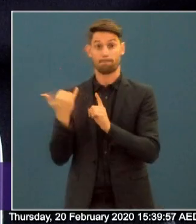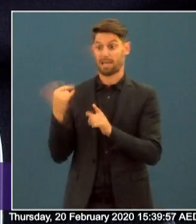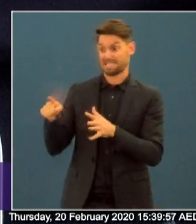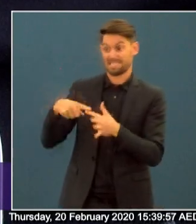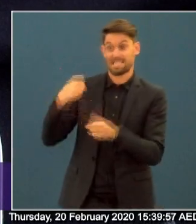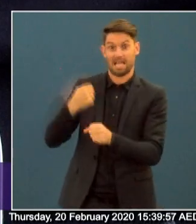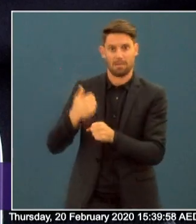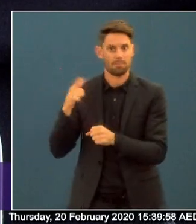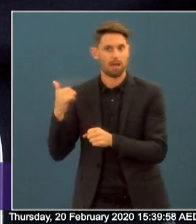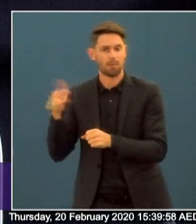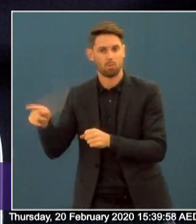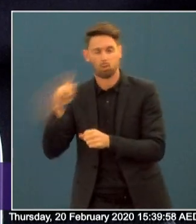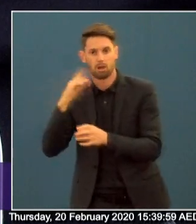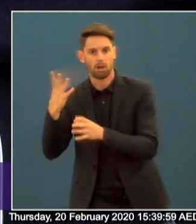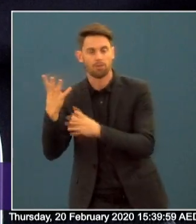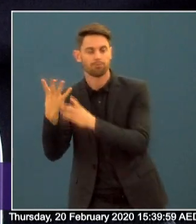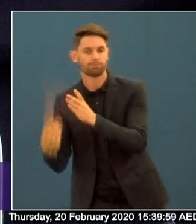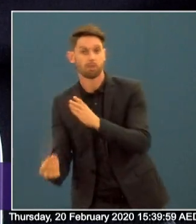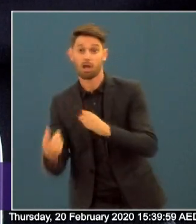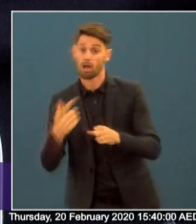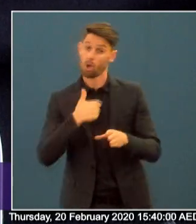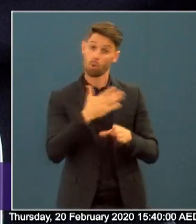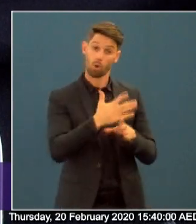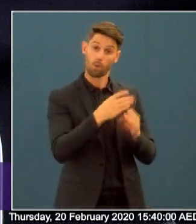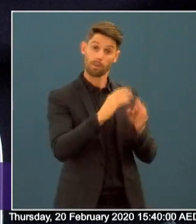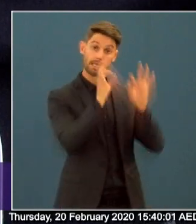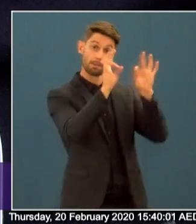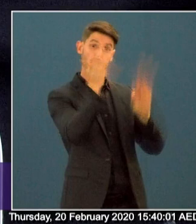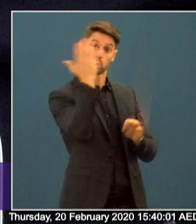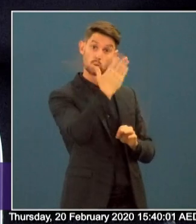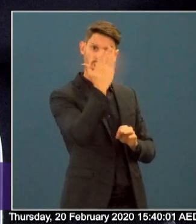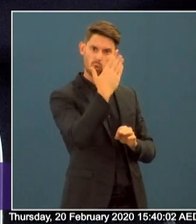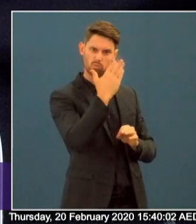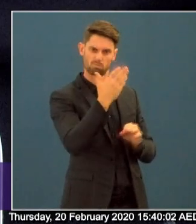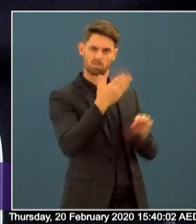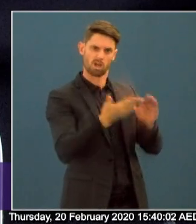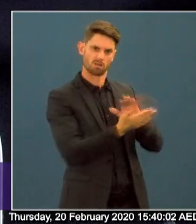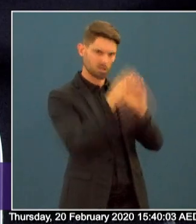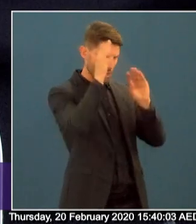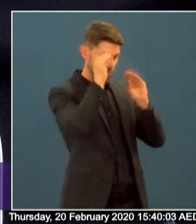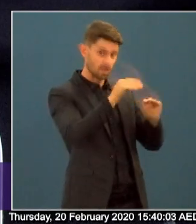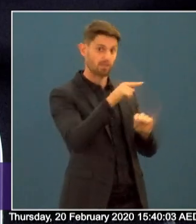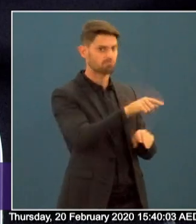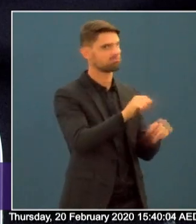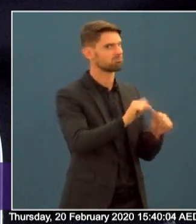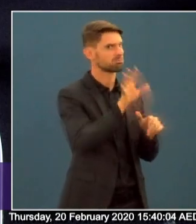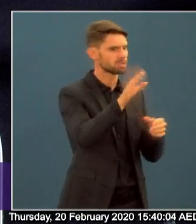for children with developmental disabilities. And they provide very holistic support for children and their families.